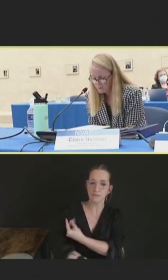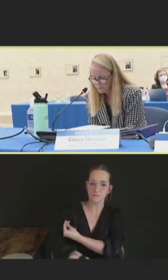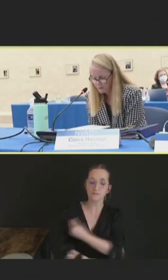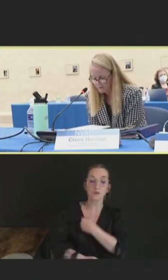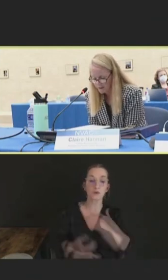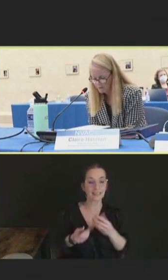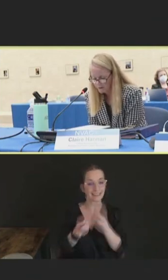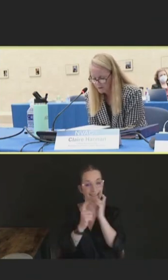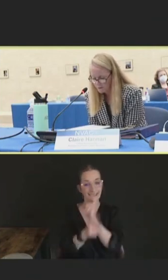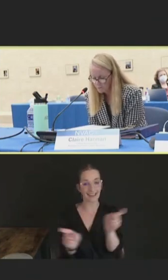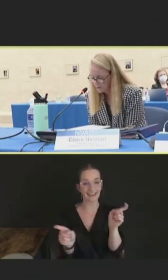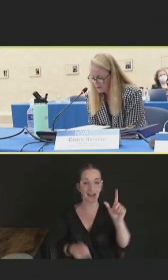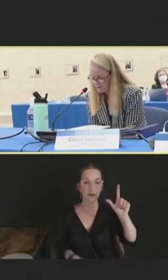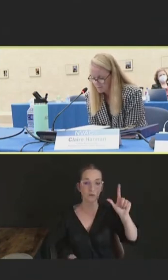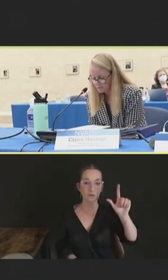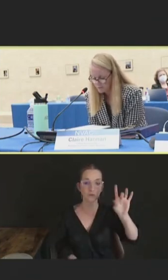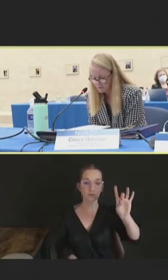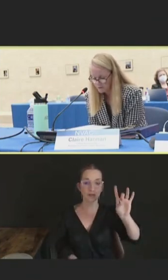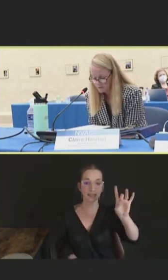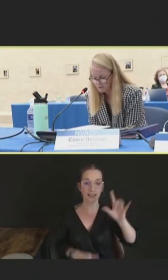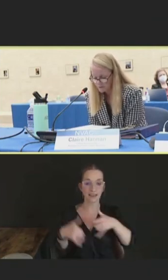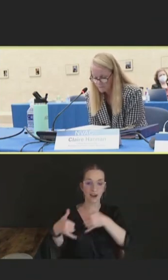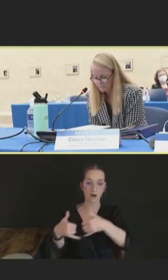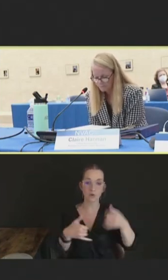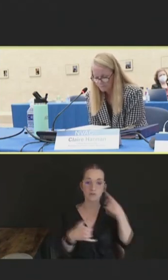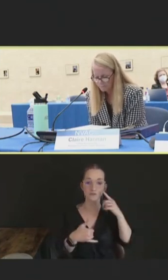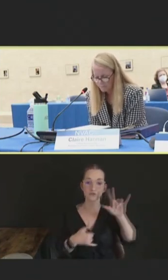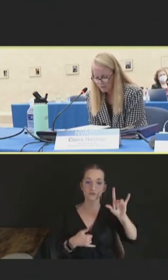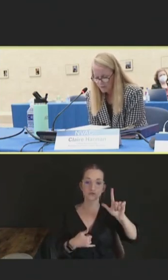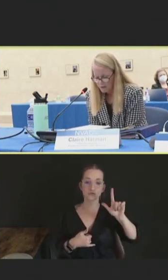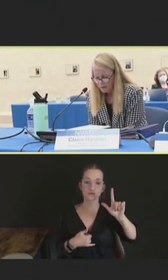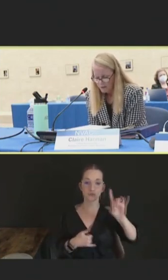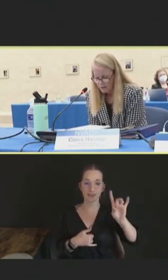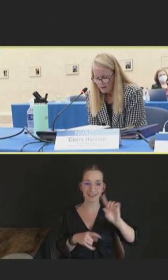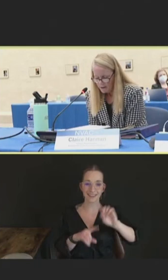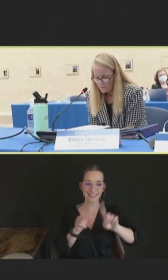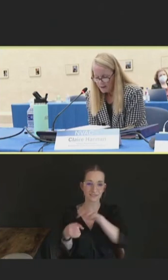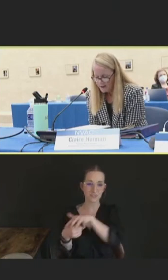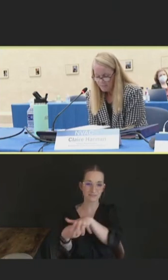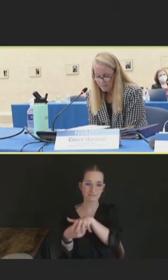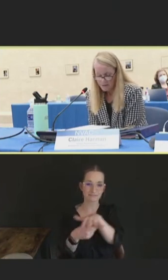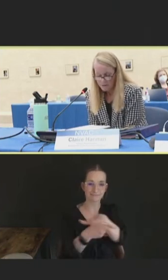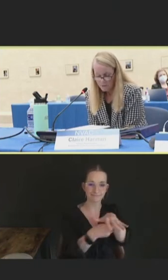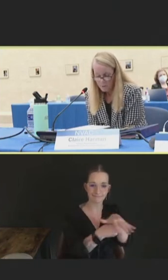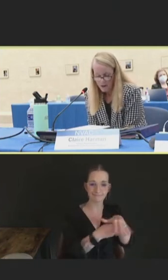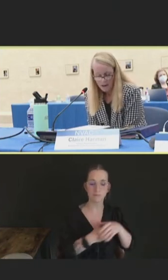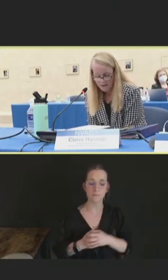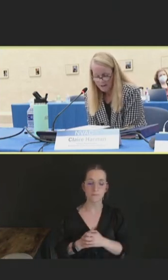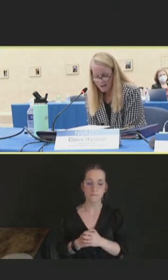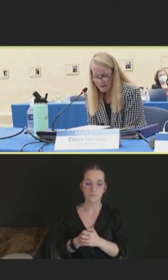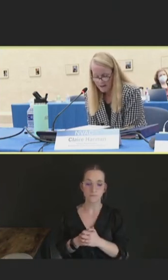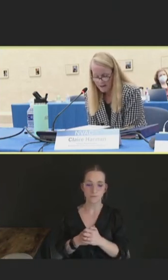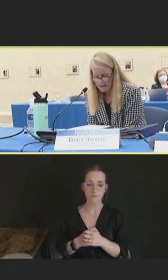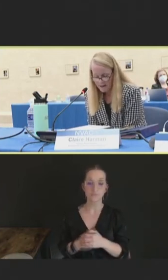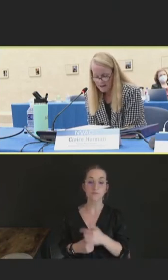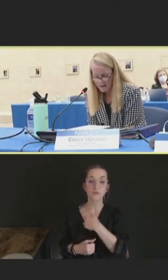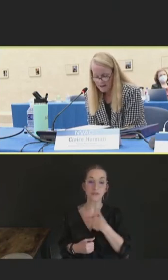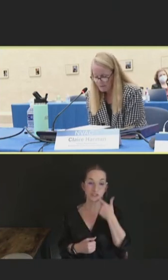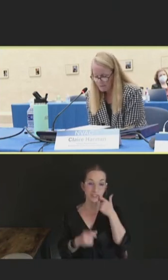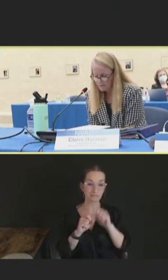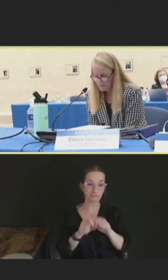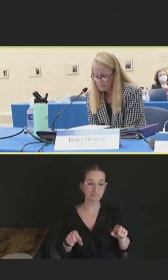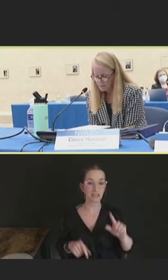were given out in 28 different jurisdictions. We have a new podcast called Aiming to Inform,